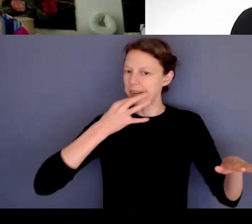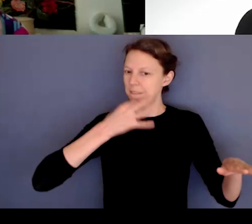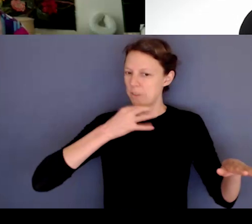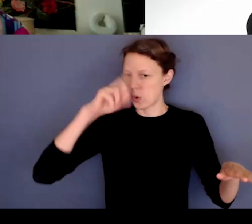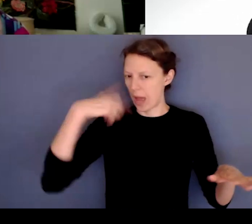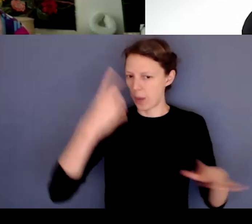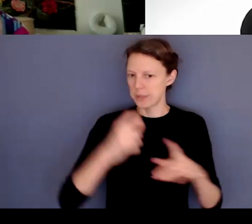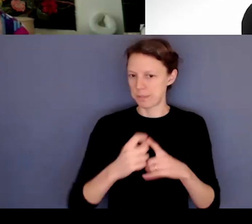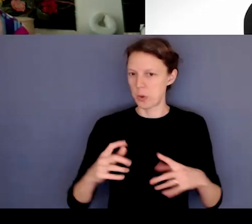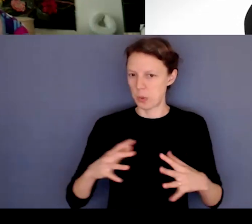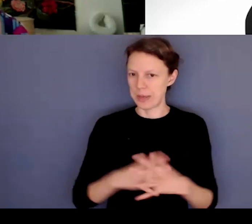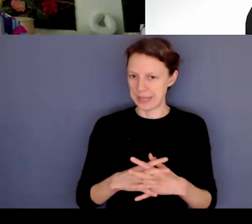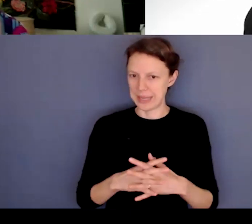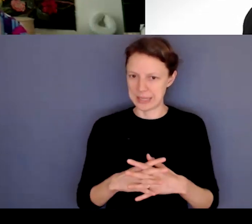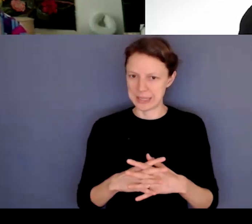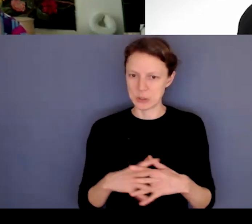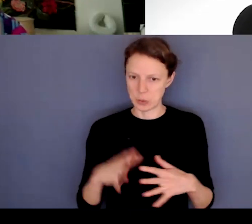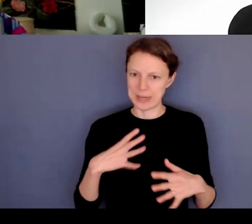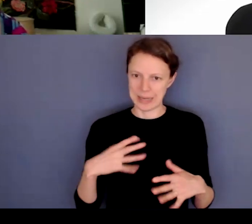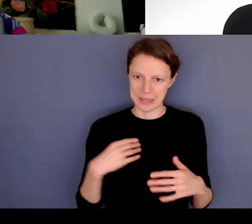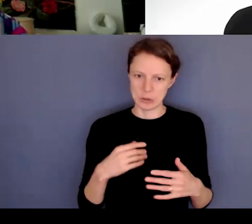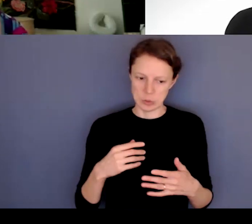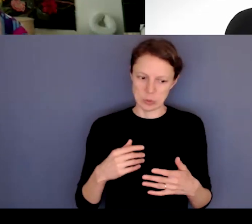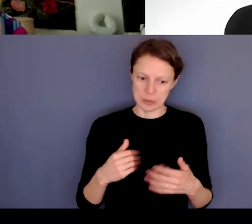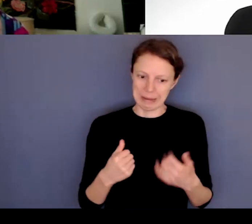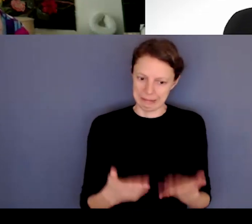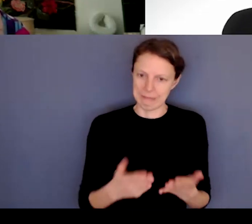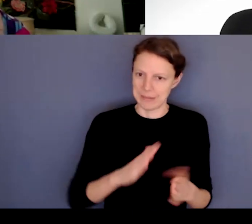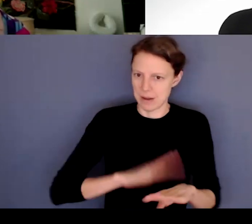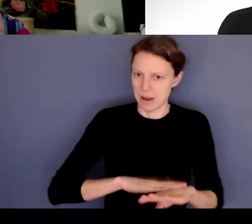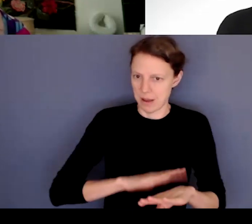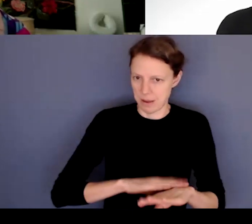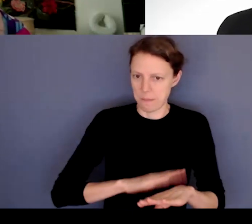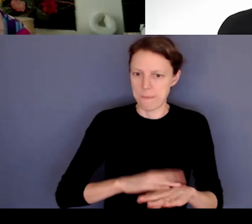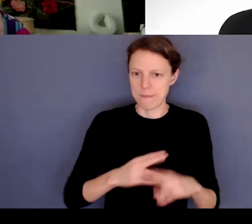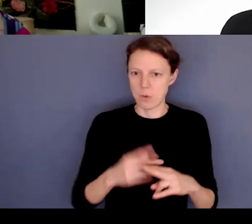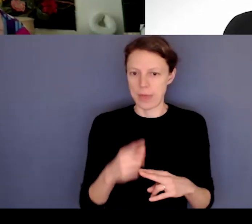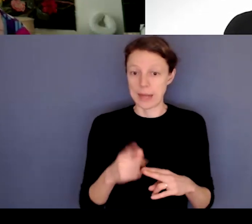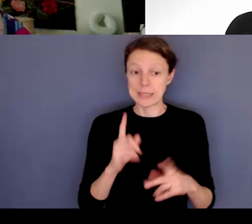give it some love in quieter weeks where we're not running a series and we're just sharing information it really is just